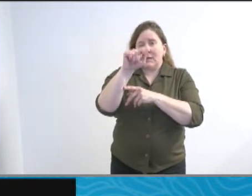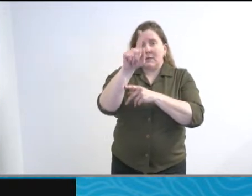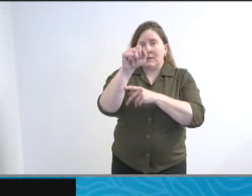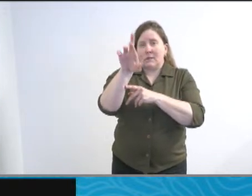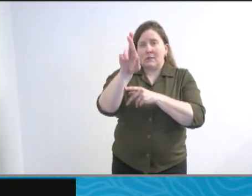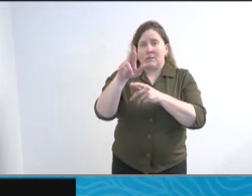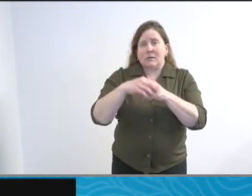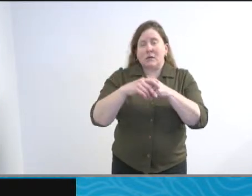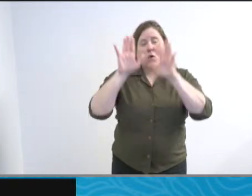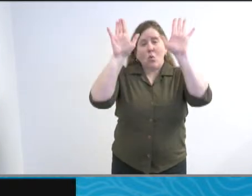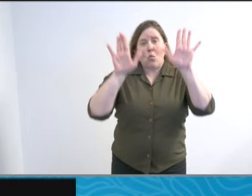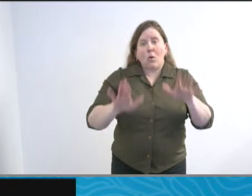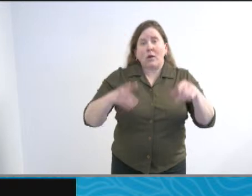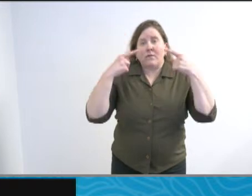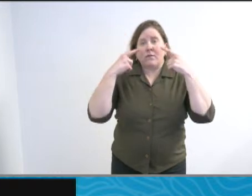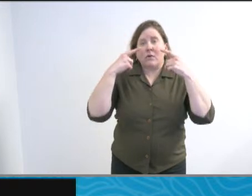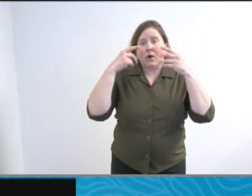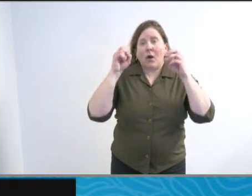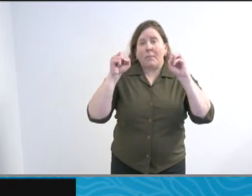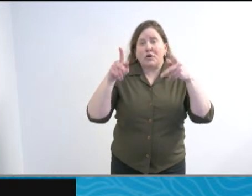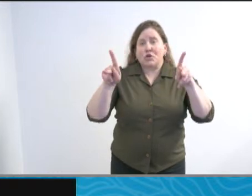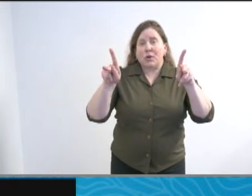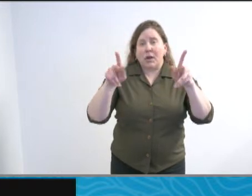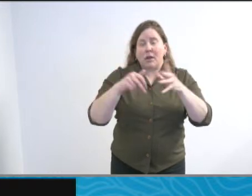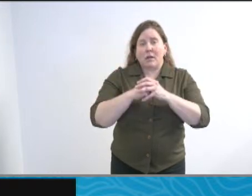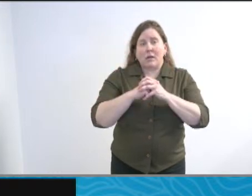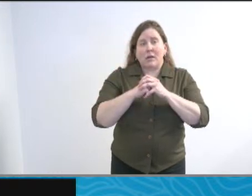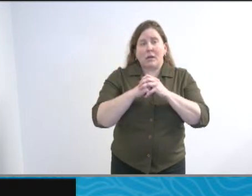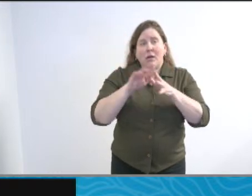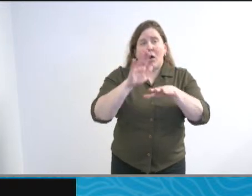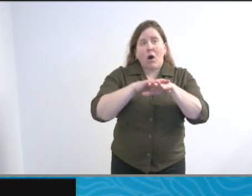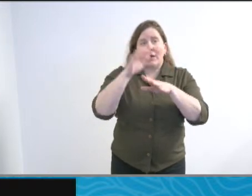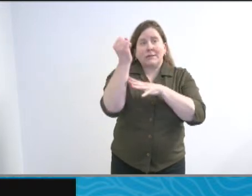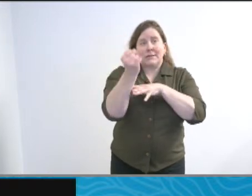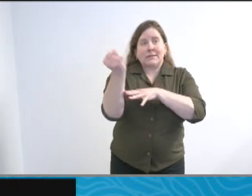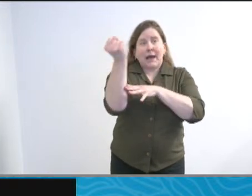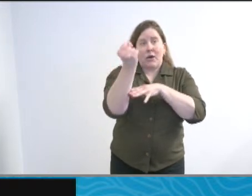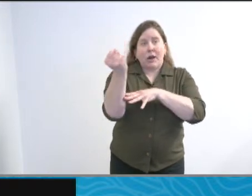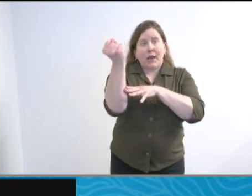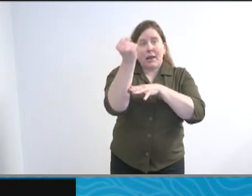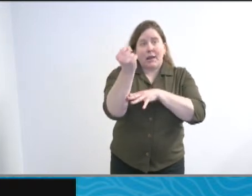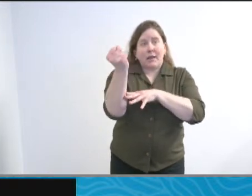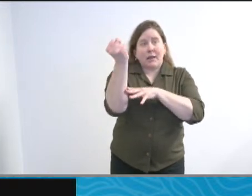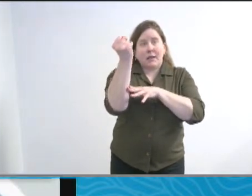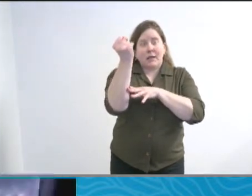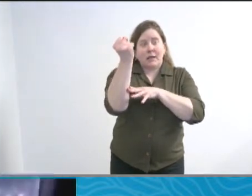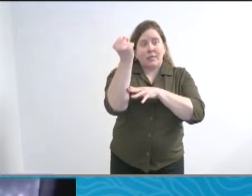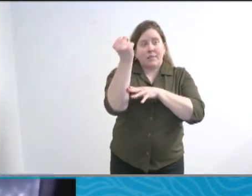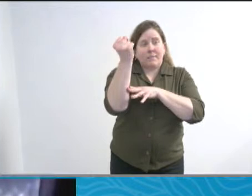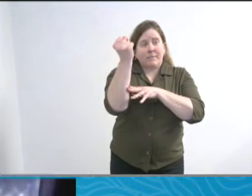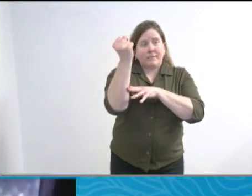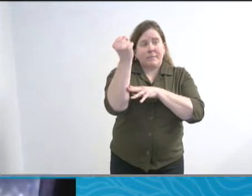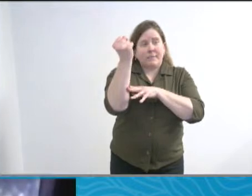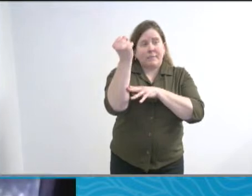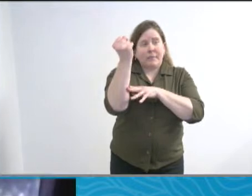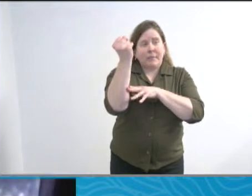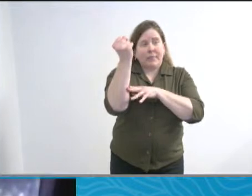that our district is hosting on Saturdays. Dr. Salazar? Yes, thank you Carmen. So I just wanna share